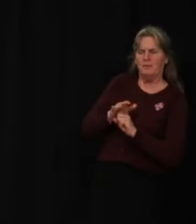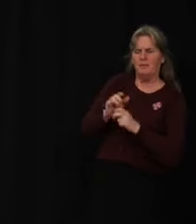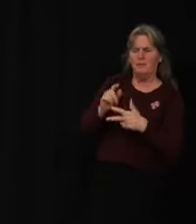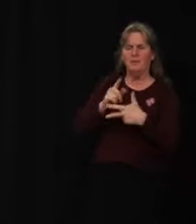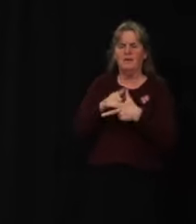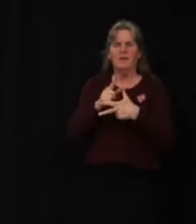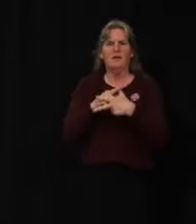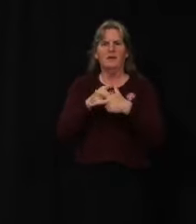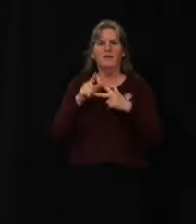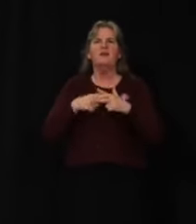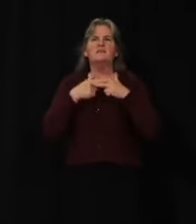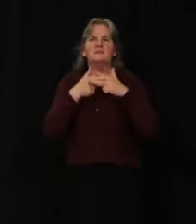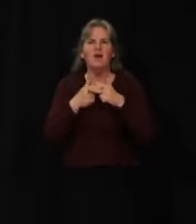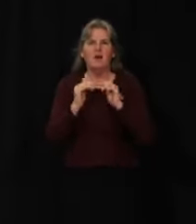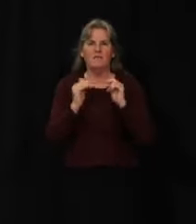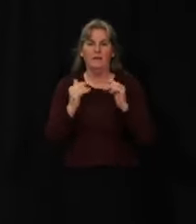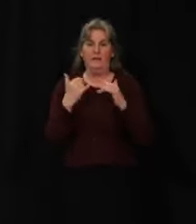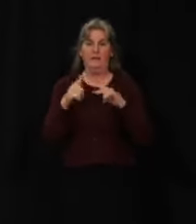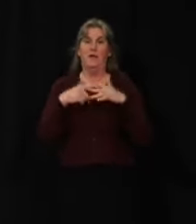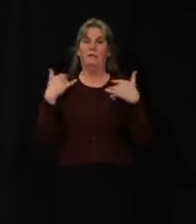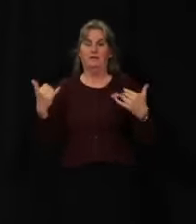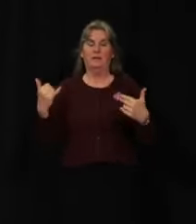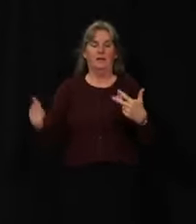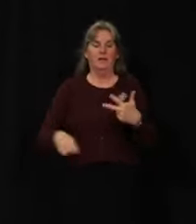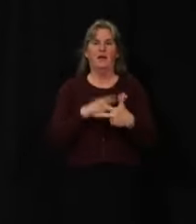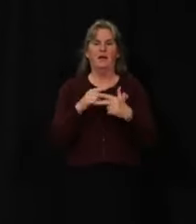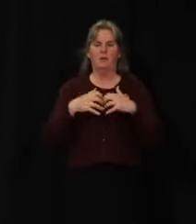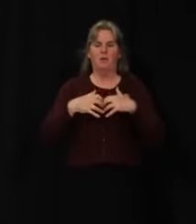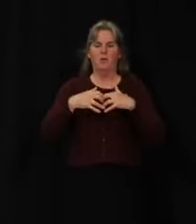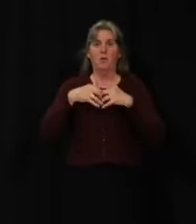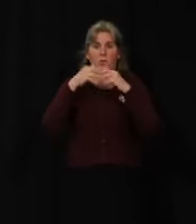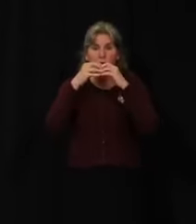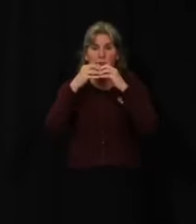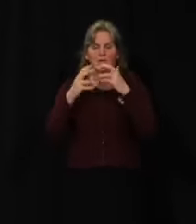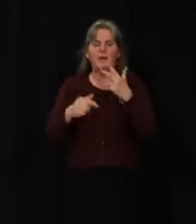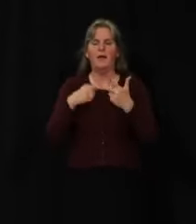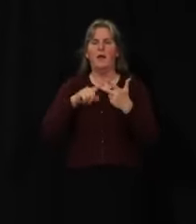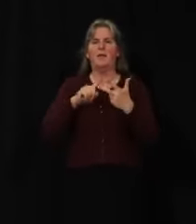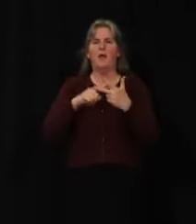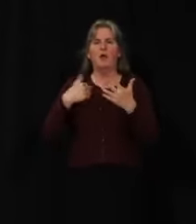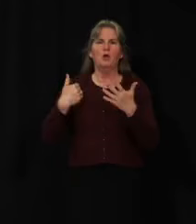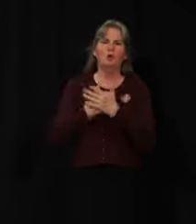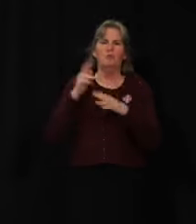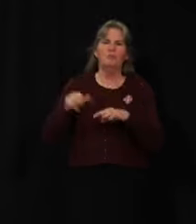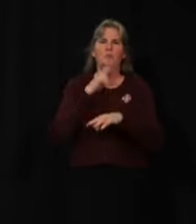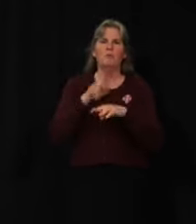which begins today, the recovery phase, and then a new normal phase.